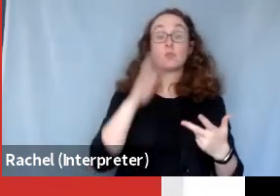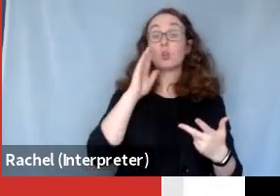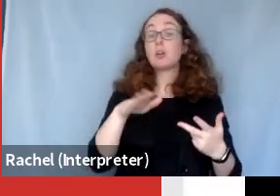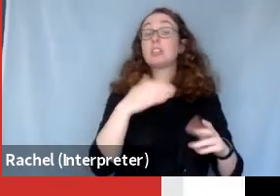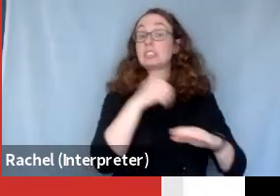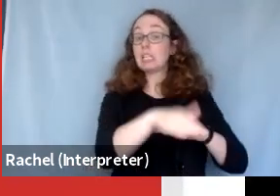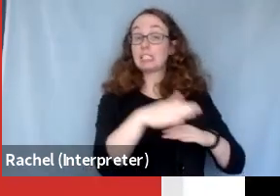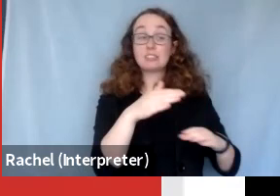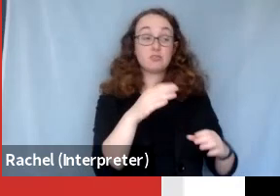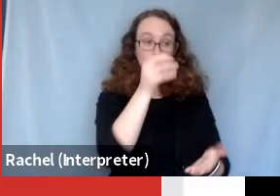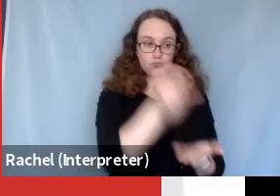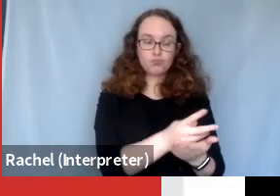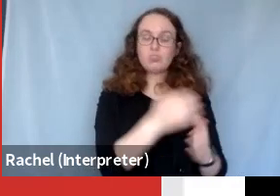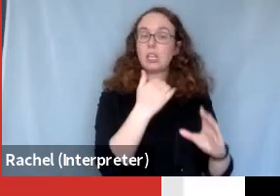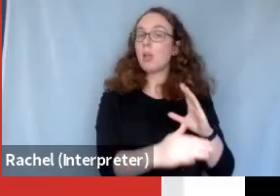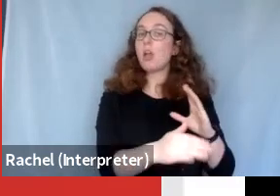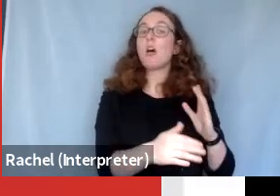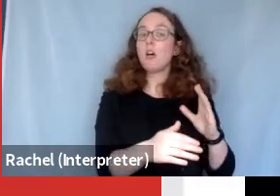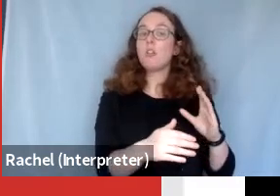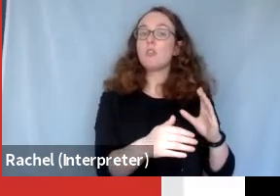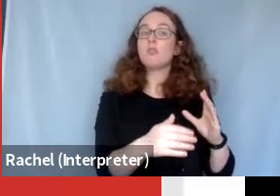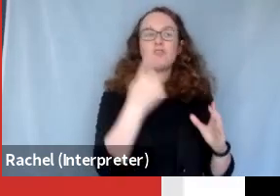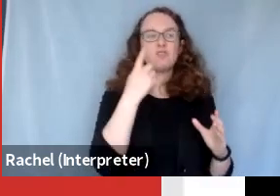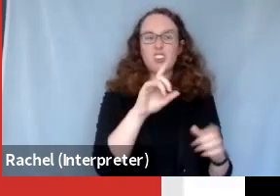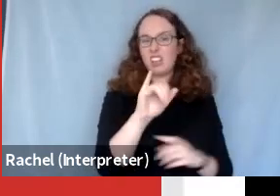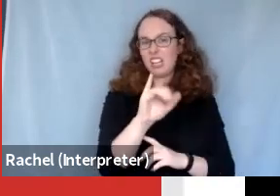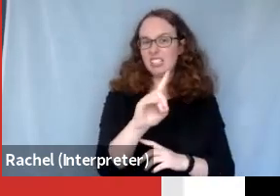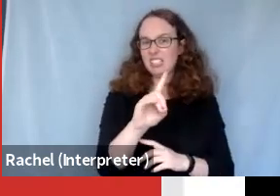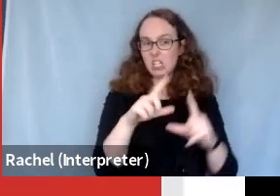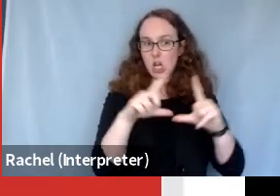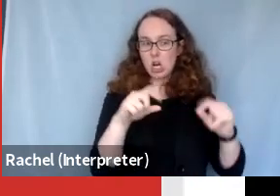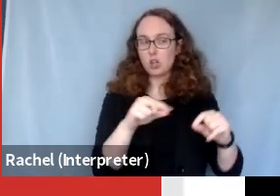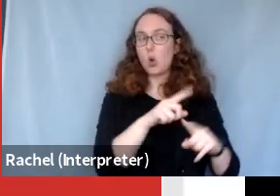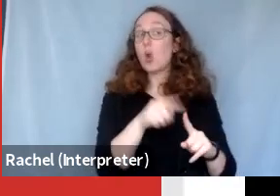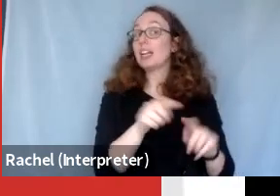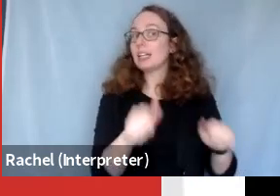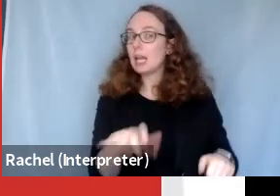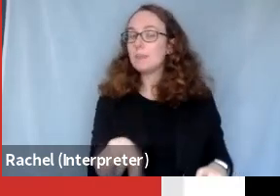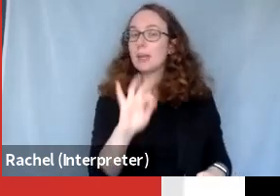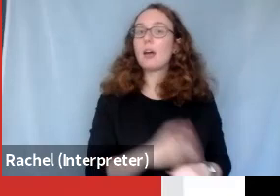pick update for the ID card. It is all done virtually so the only reason you would have to come